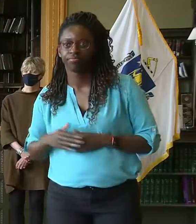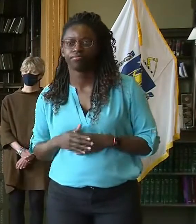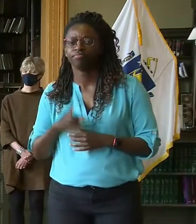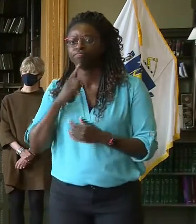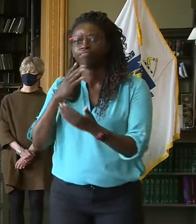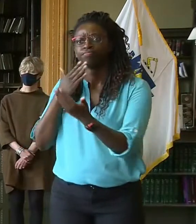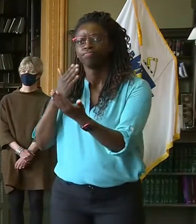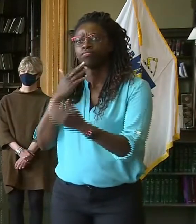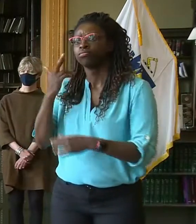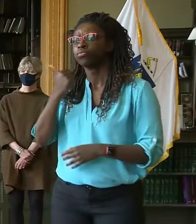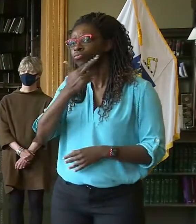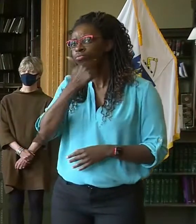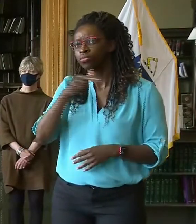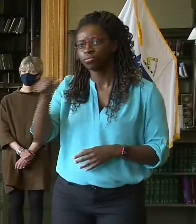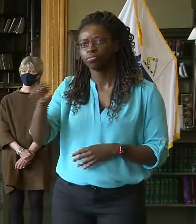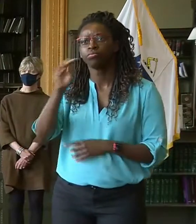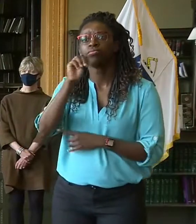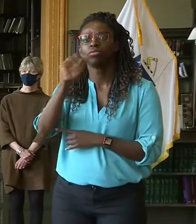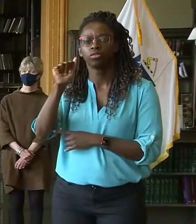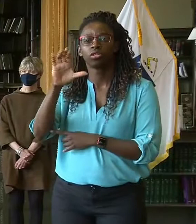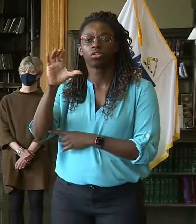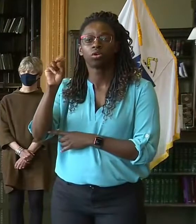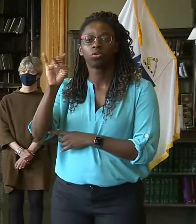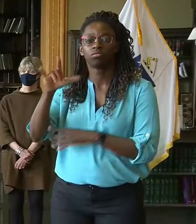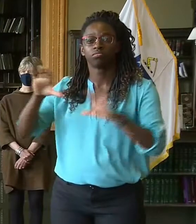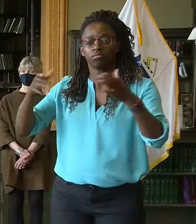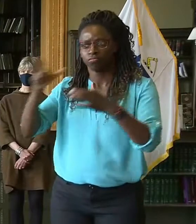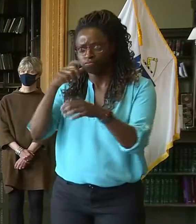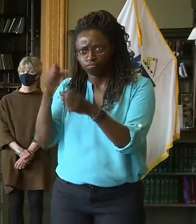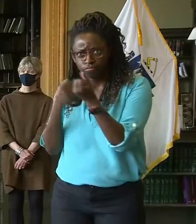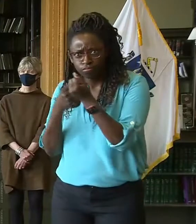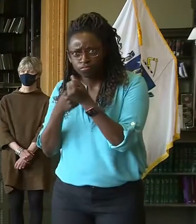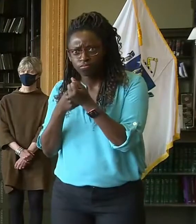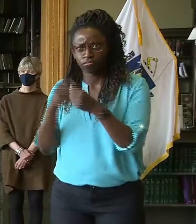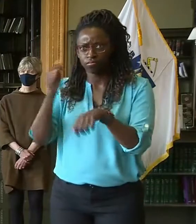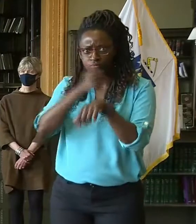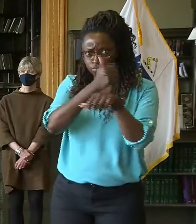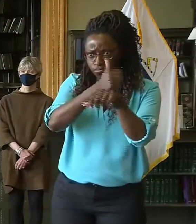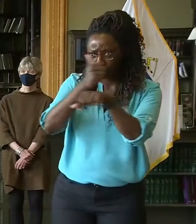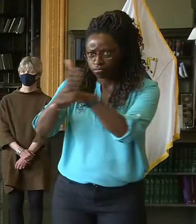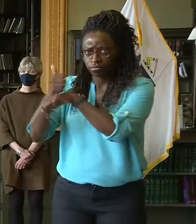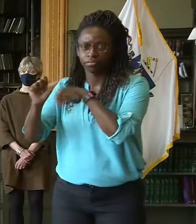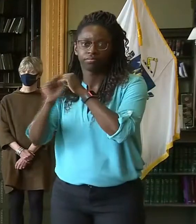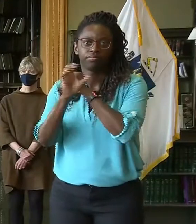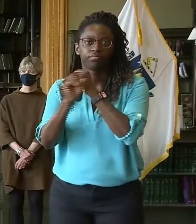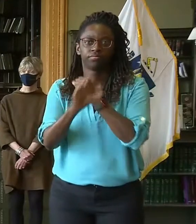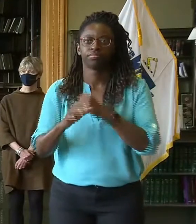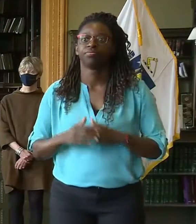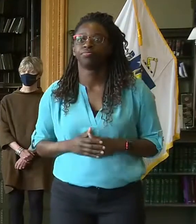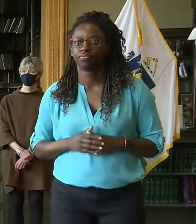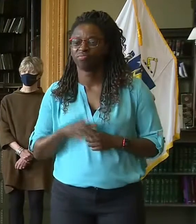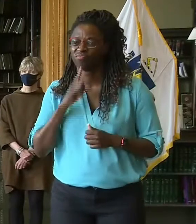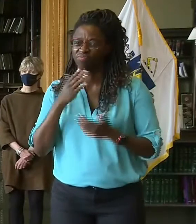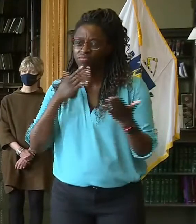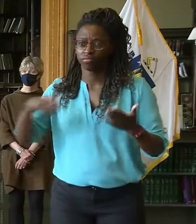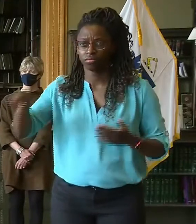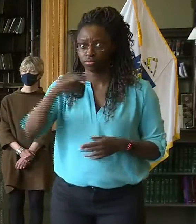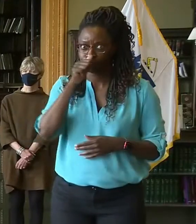MASSACHUSETTS RESTAURANT ASSOCIATION, MASSACHUSETTS RESTAURANTS UNITED AND MEMBERS OF THE RESTAURANT PROMOTION COMMISSION FOR THEIR HELP AND